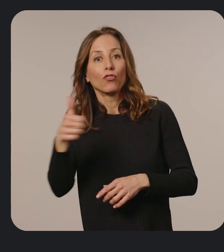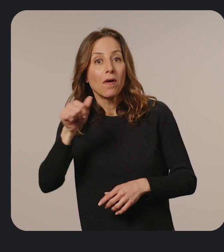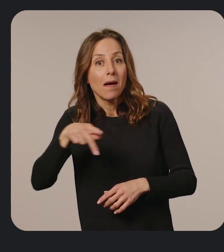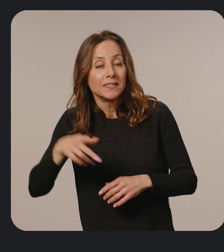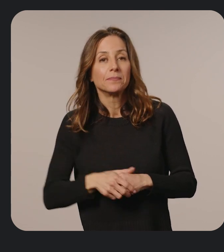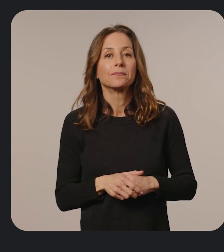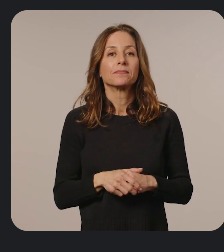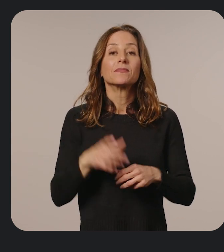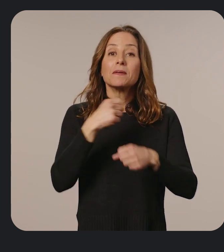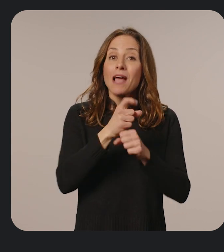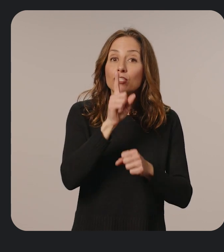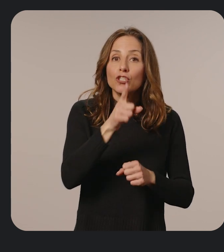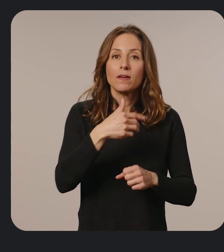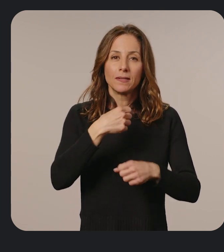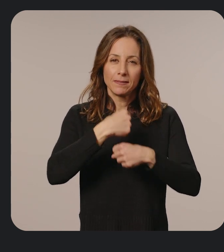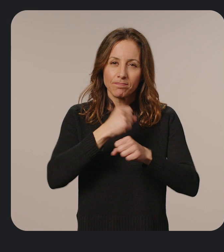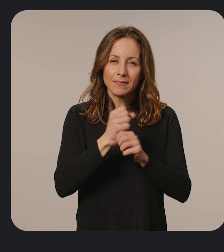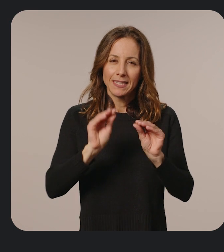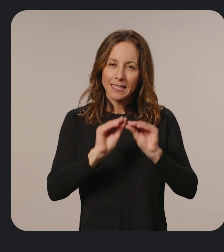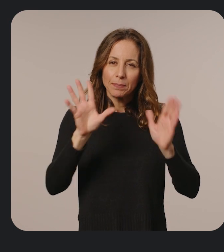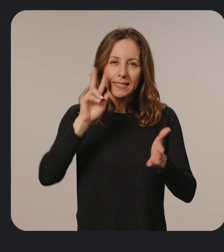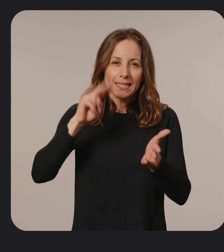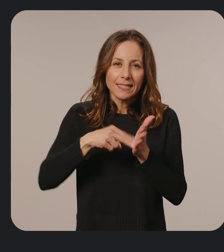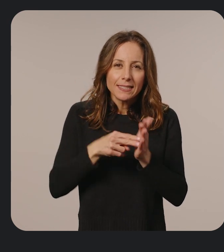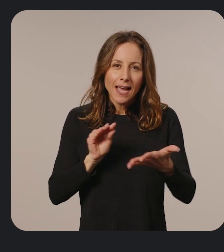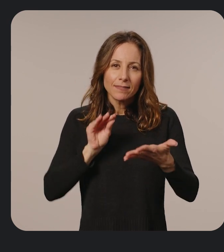and other apps. So make sure that you create an explicit intent